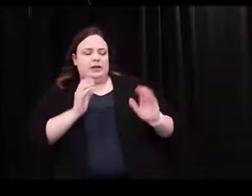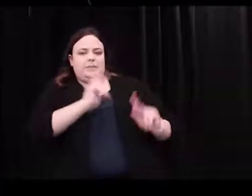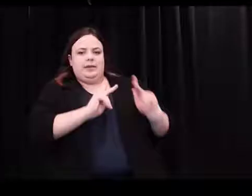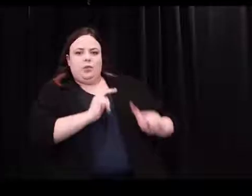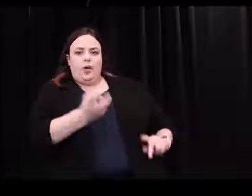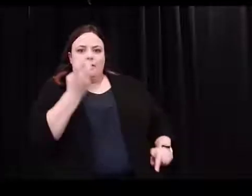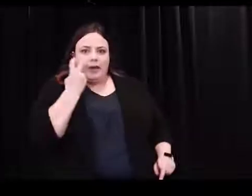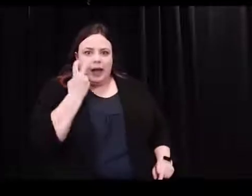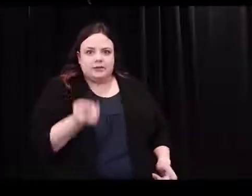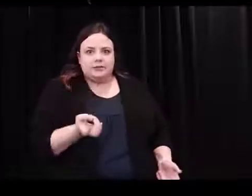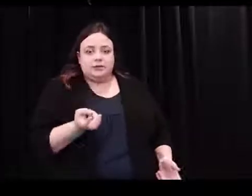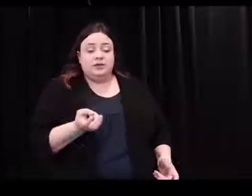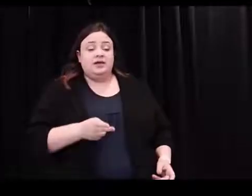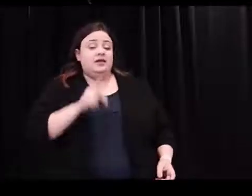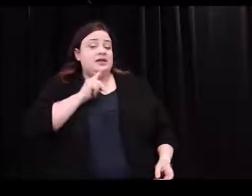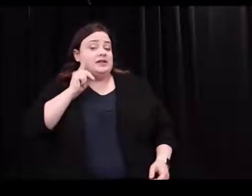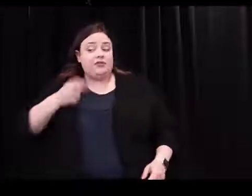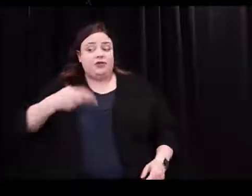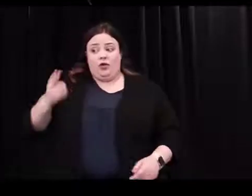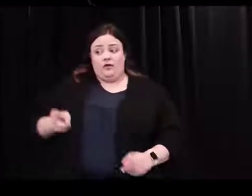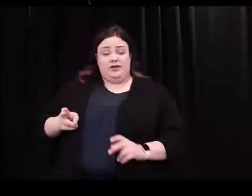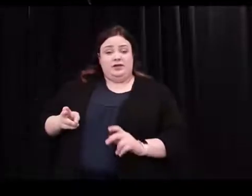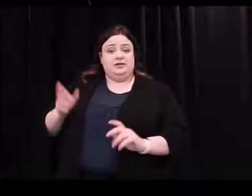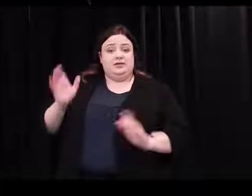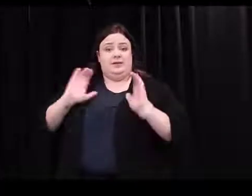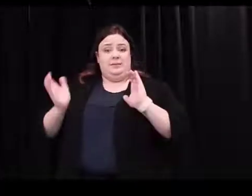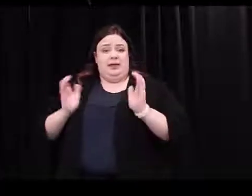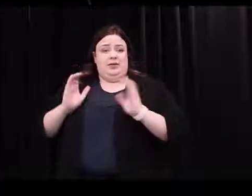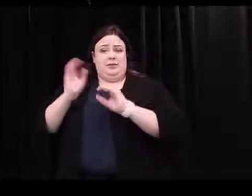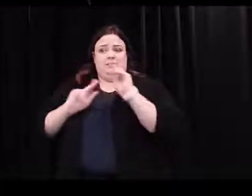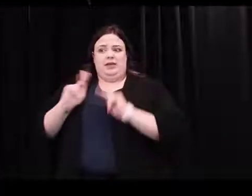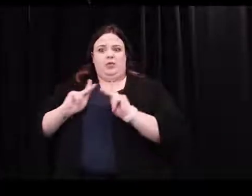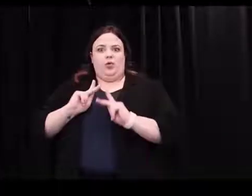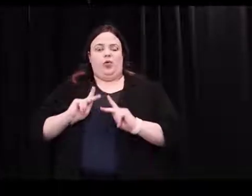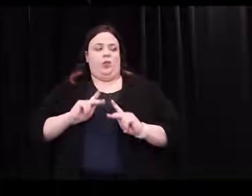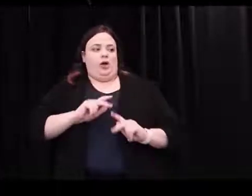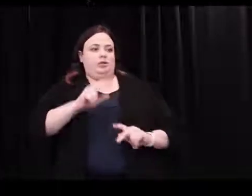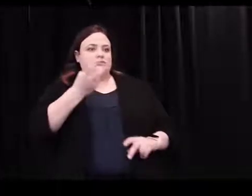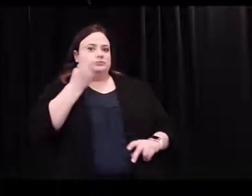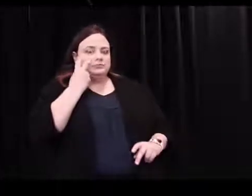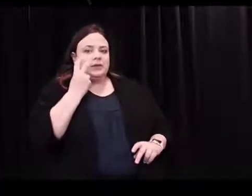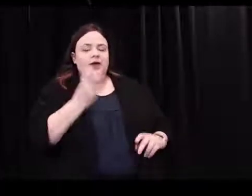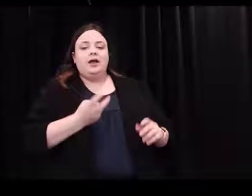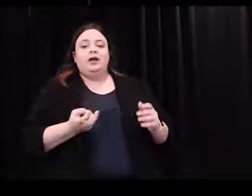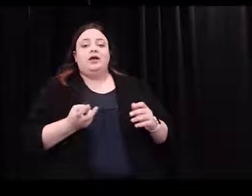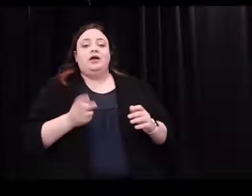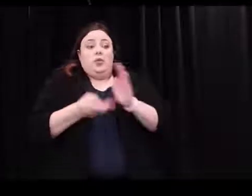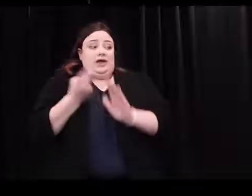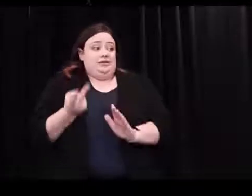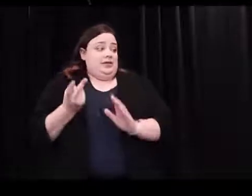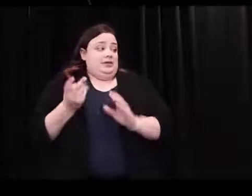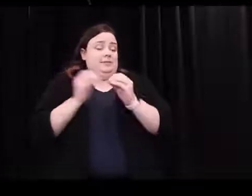people who are deaf and hard of hearing than are low vision, or twice as many again people who are